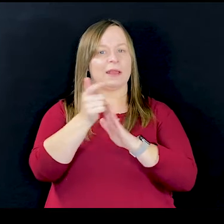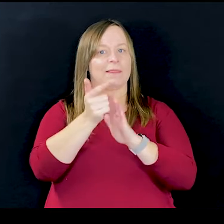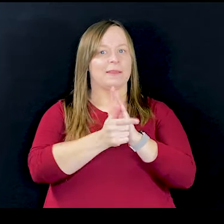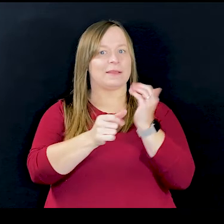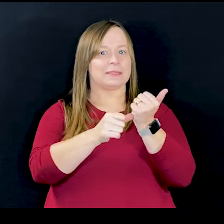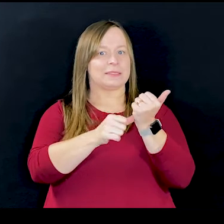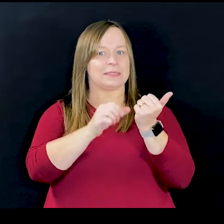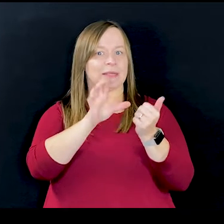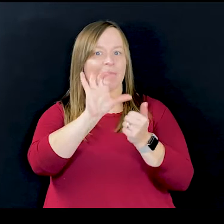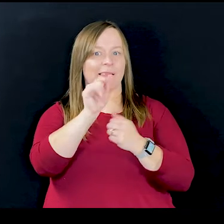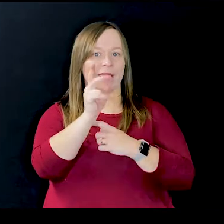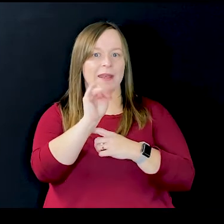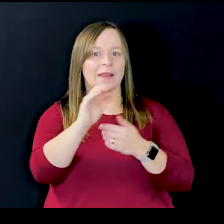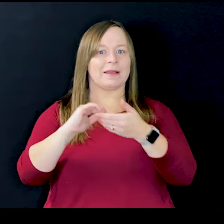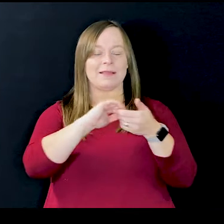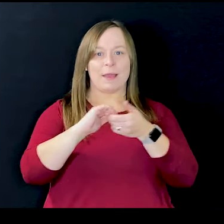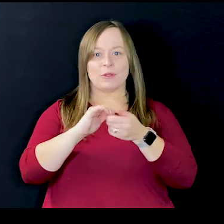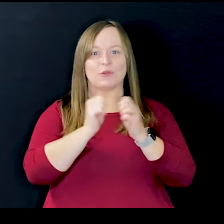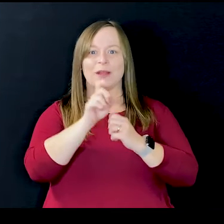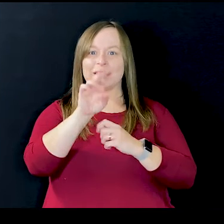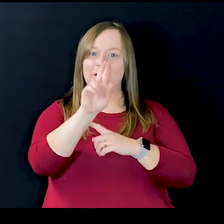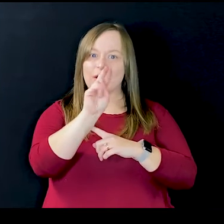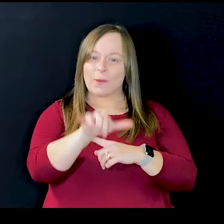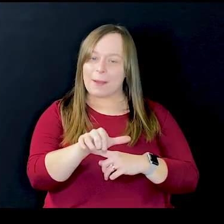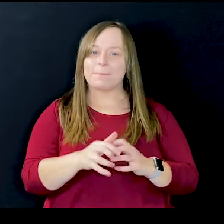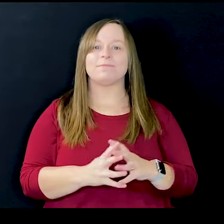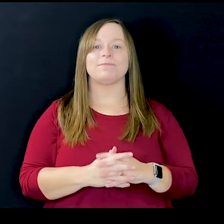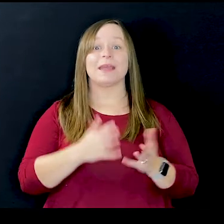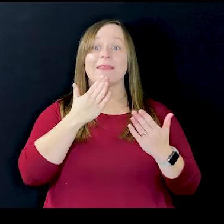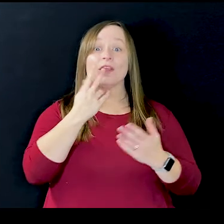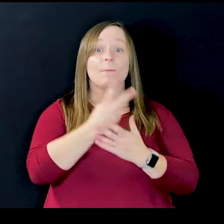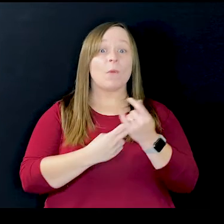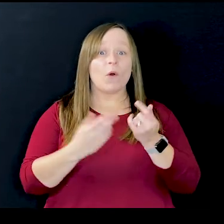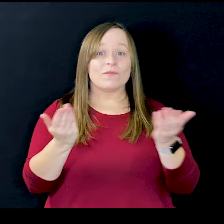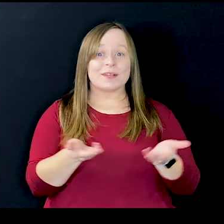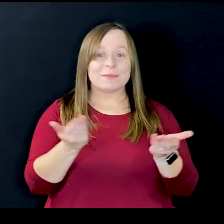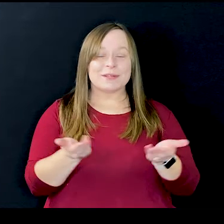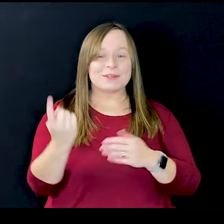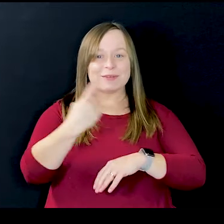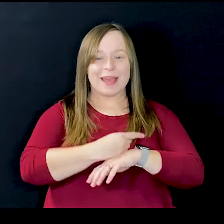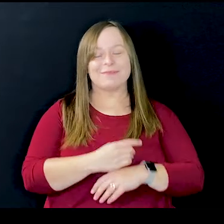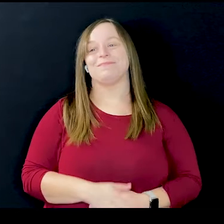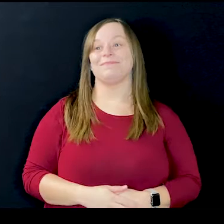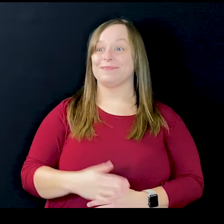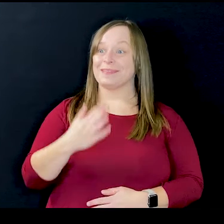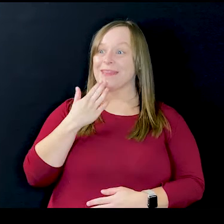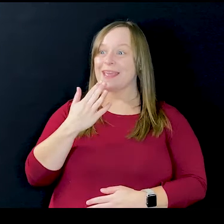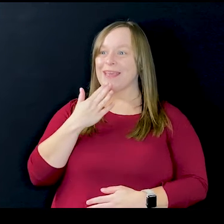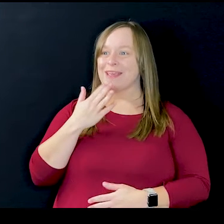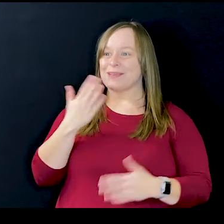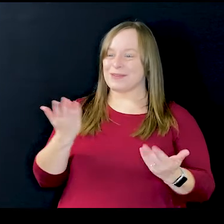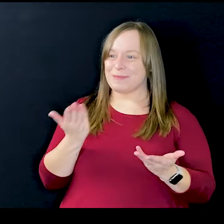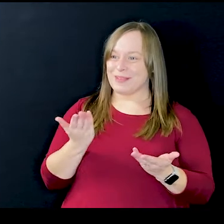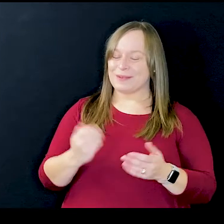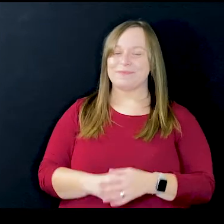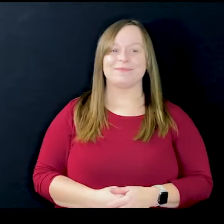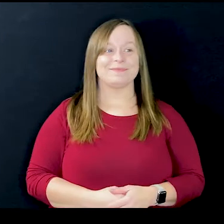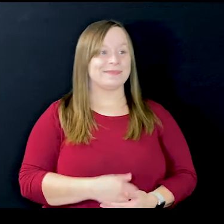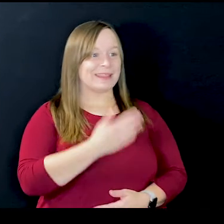Legal Assistance Clinic and the collaboration with DRNY. Thank you both for being here today. Great to be here, Katrin. Thank you.